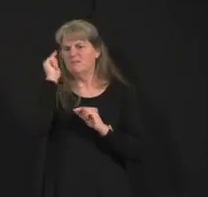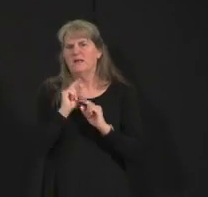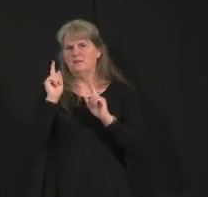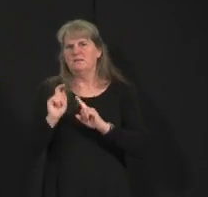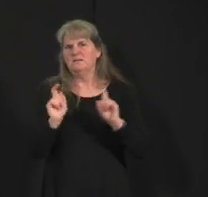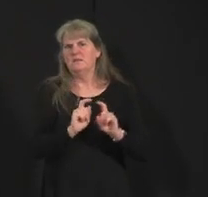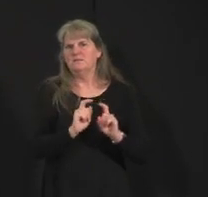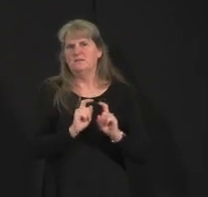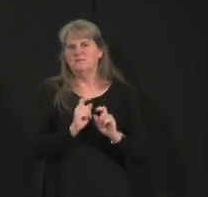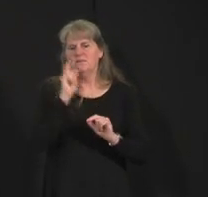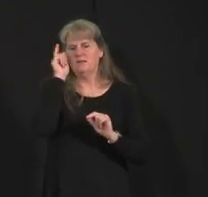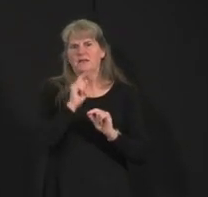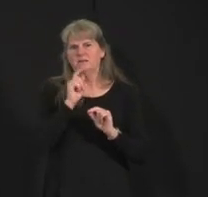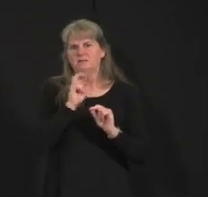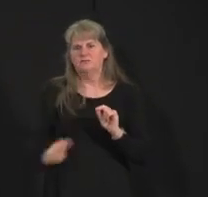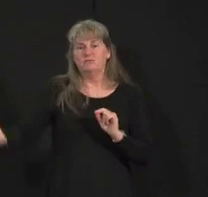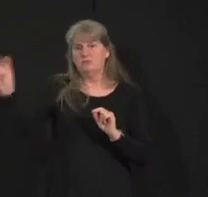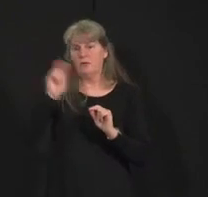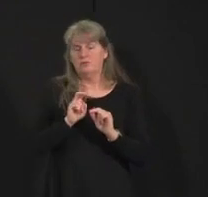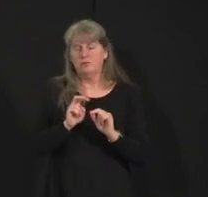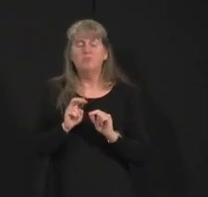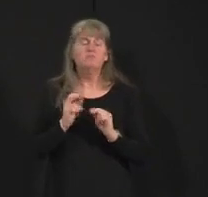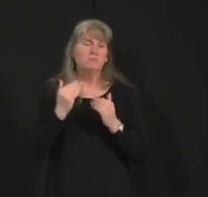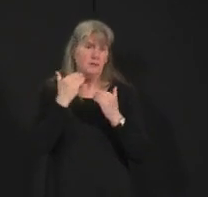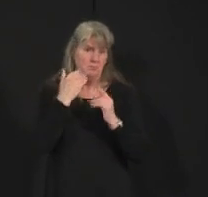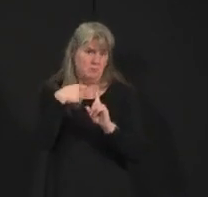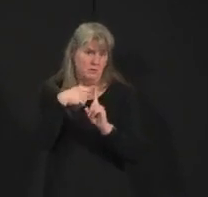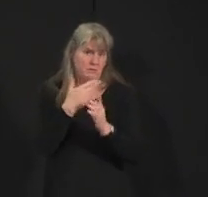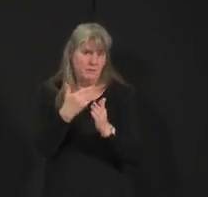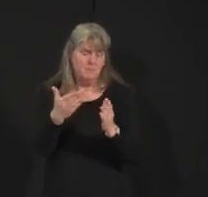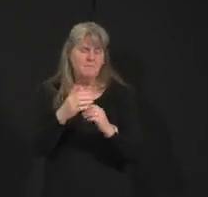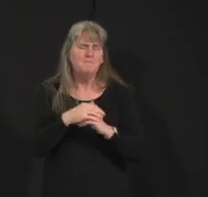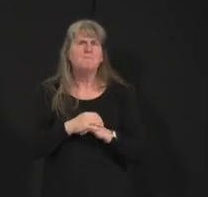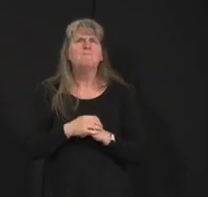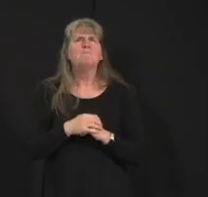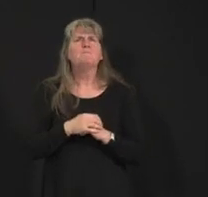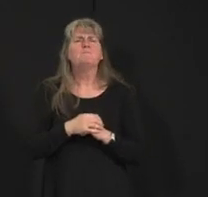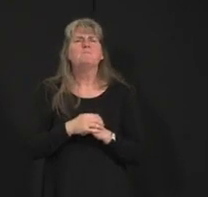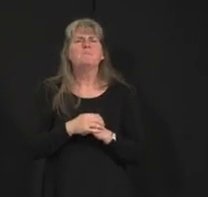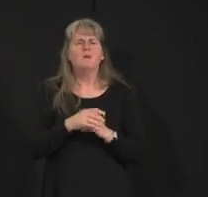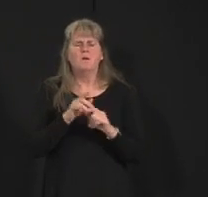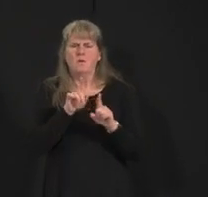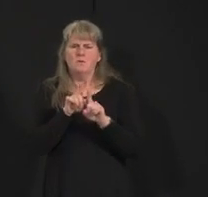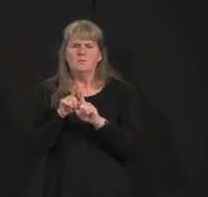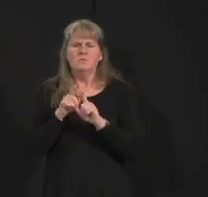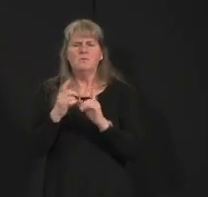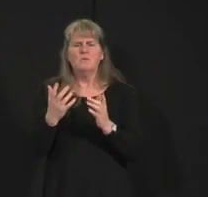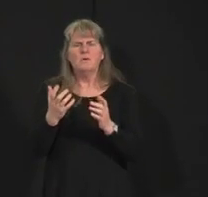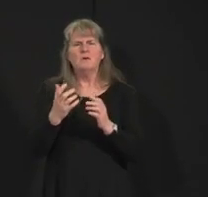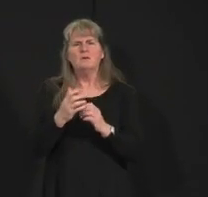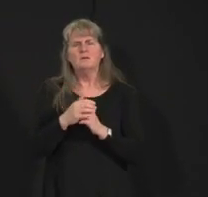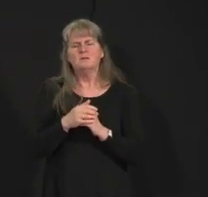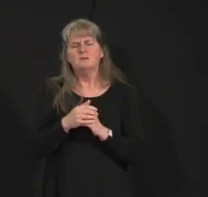a good thing. But we also want to make sure that we have all the signals out